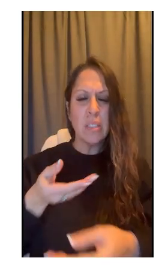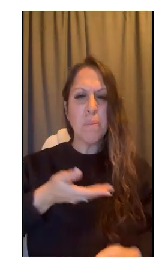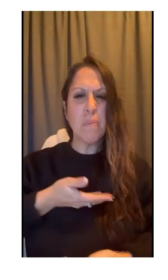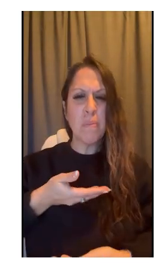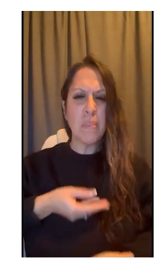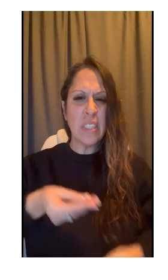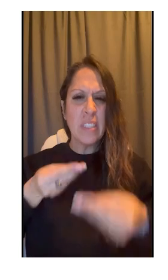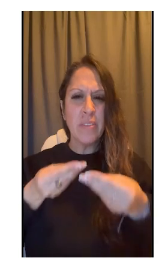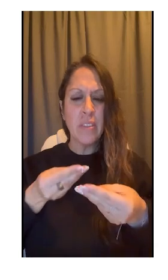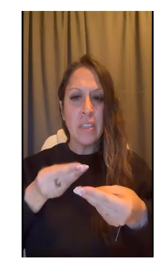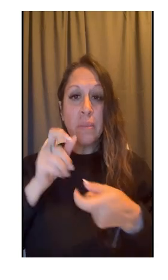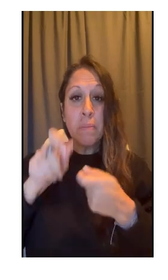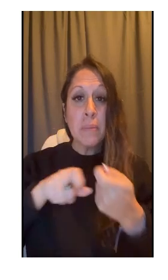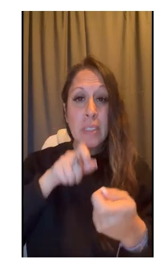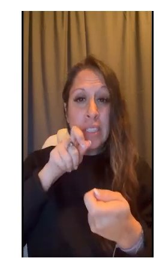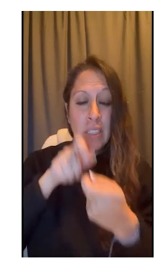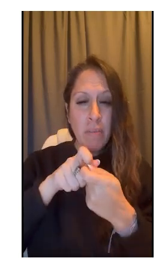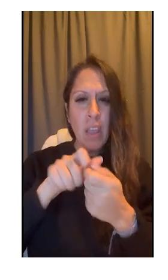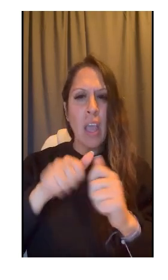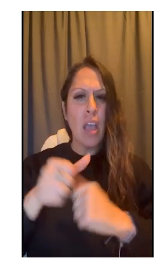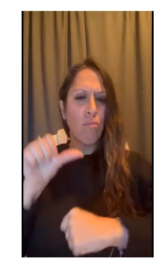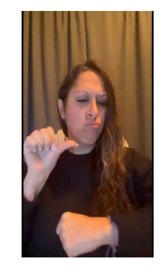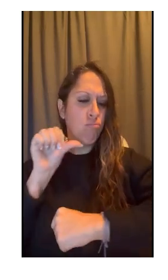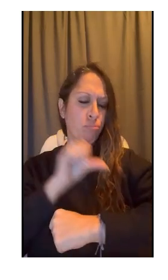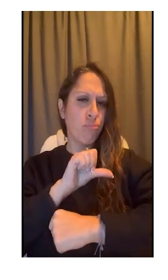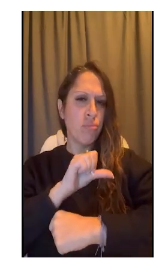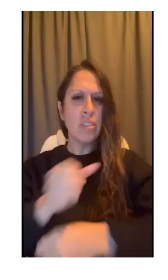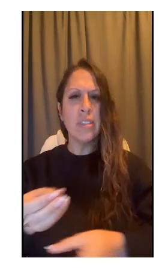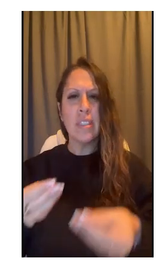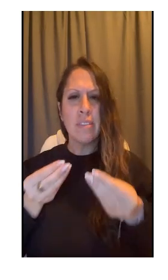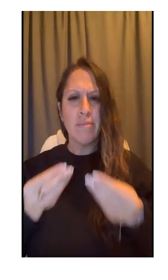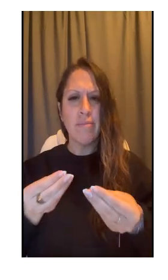Specifically how bottle feeding is affected in our clinical experience.